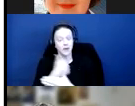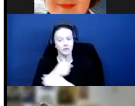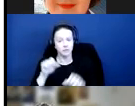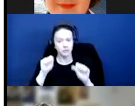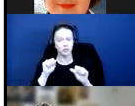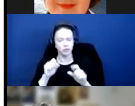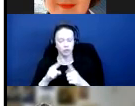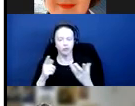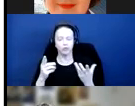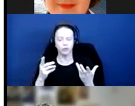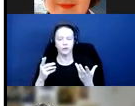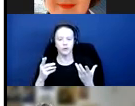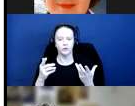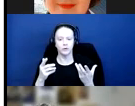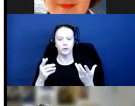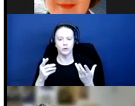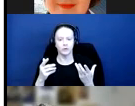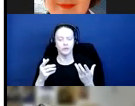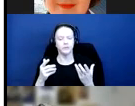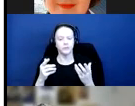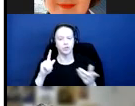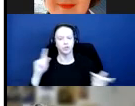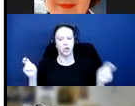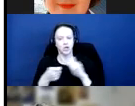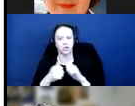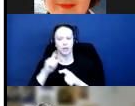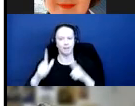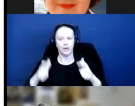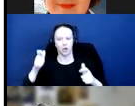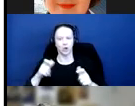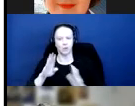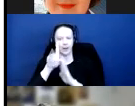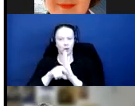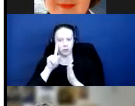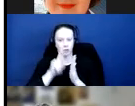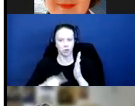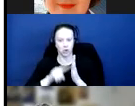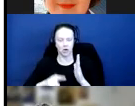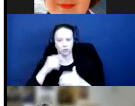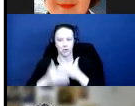the bigger background check process and then to build a tracking system